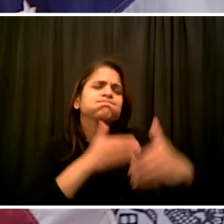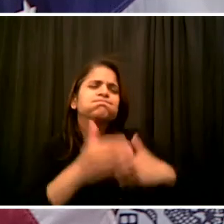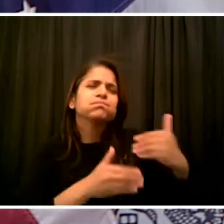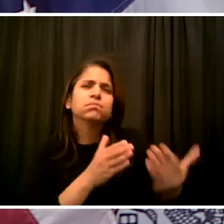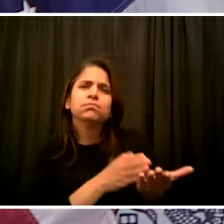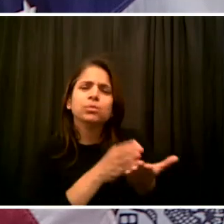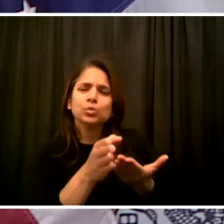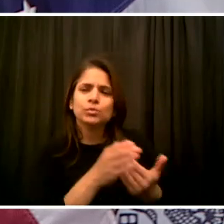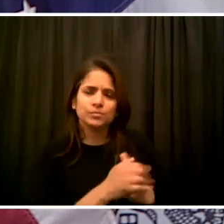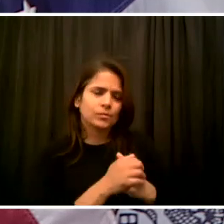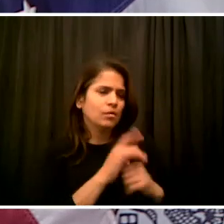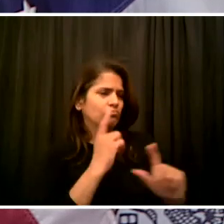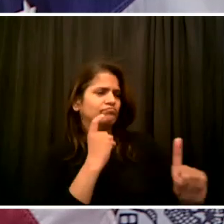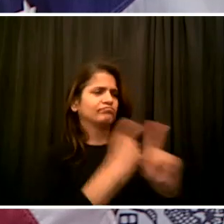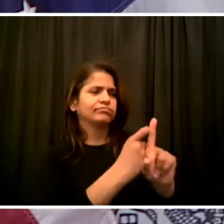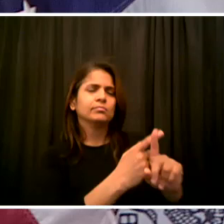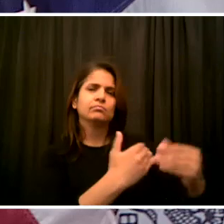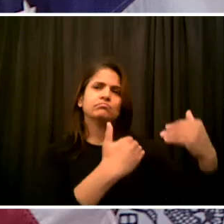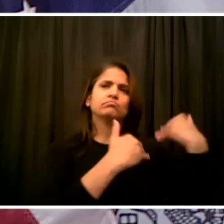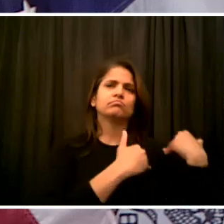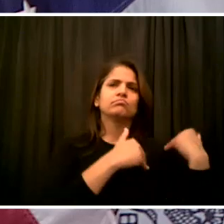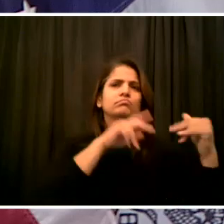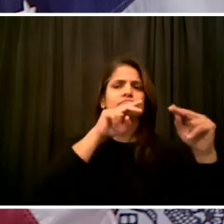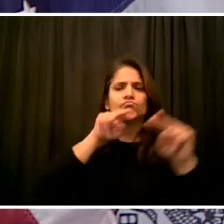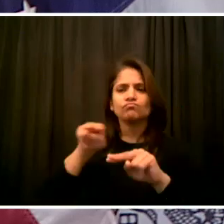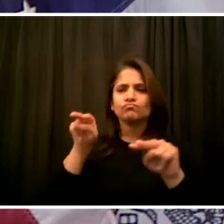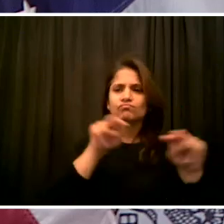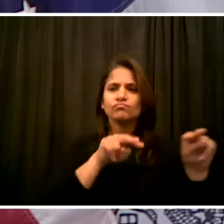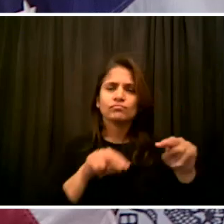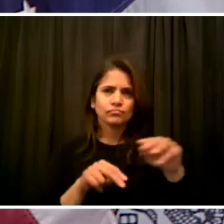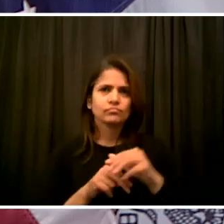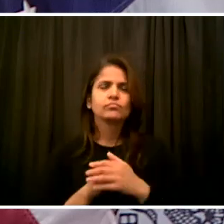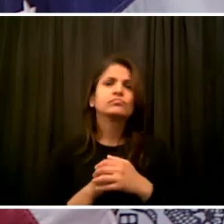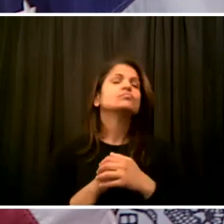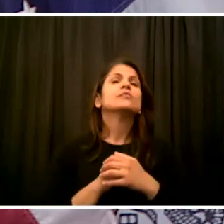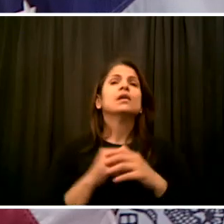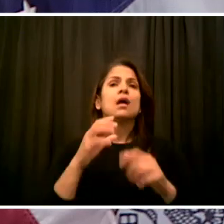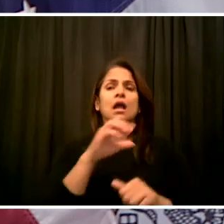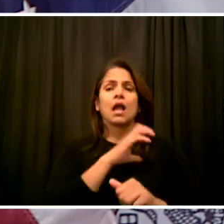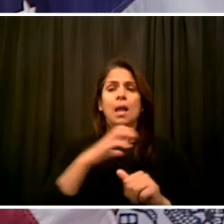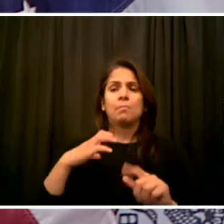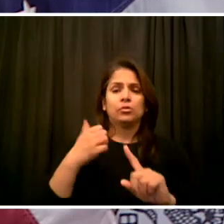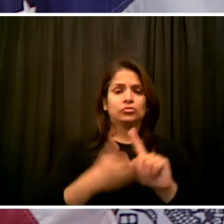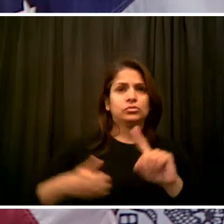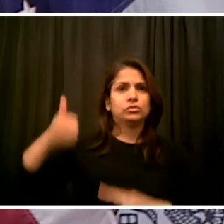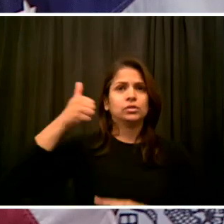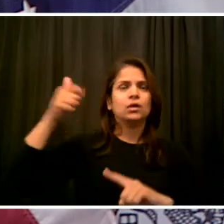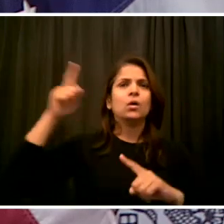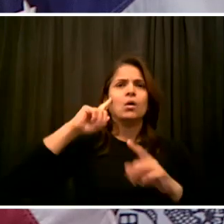WANT TO REMIND YOU, AND IT PICKS UP FROM THE OMCMIIOSSNE'SR